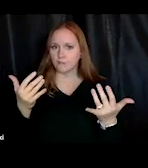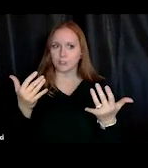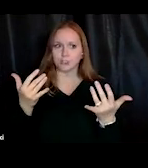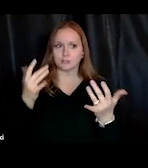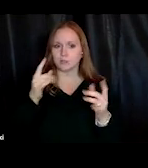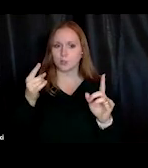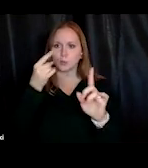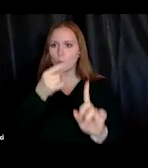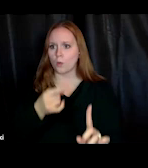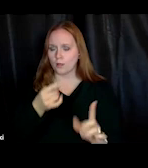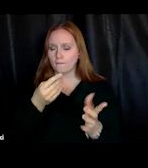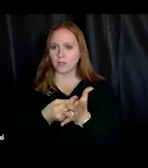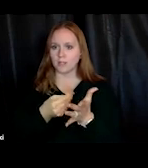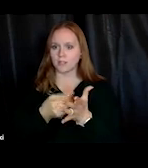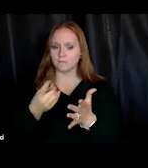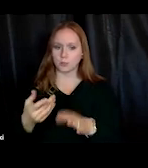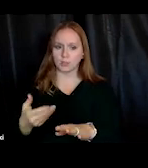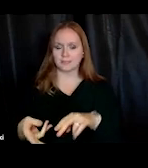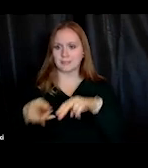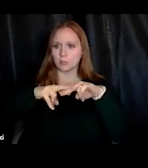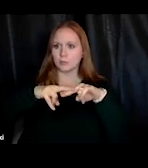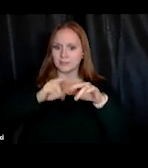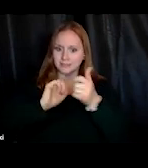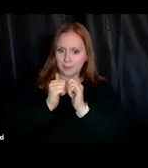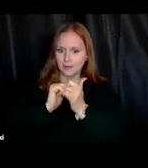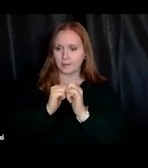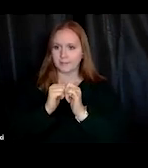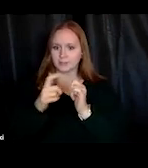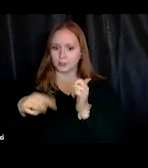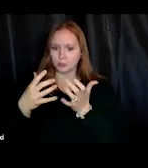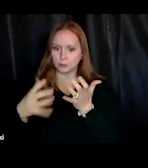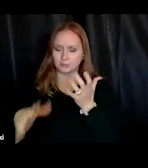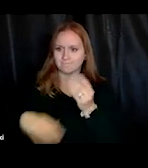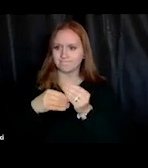for increasing their competitiveness to receive additional funds in the future.